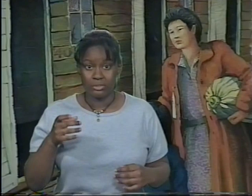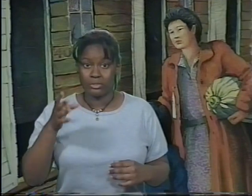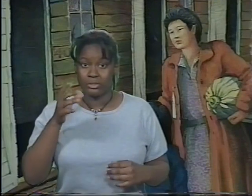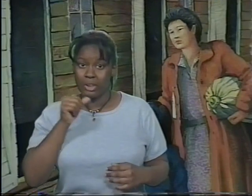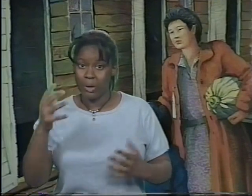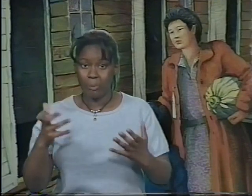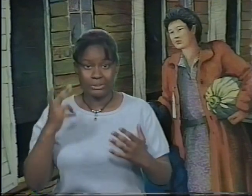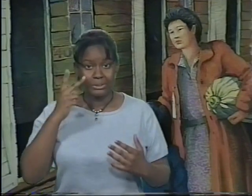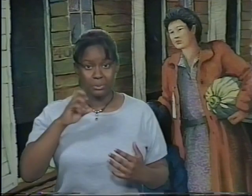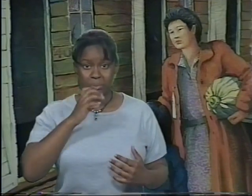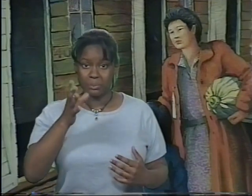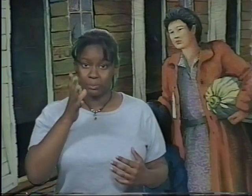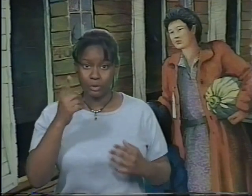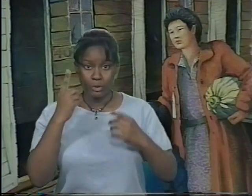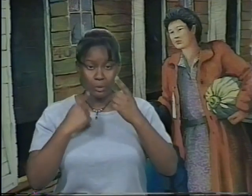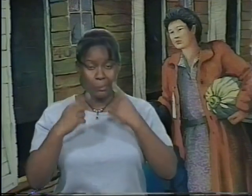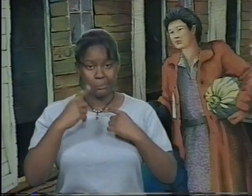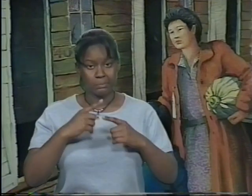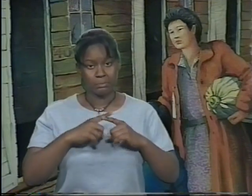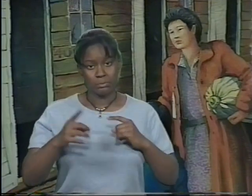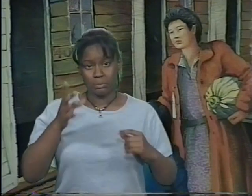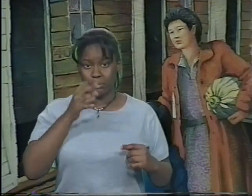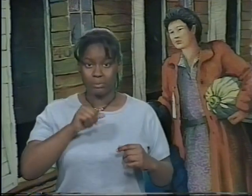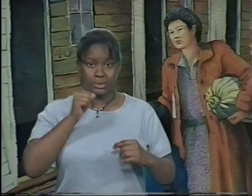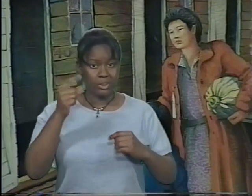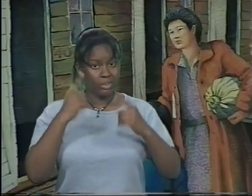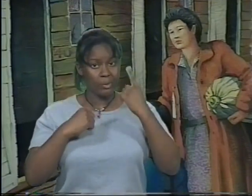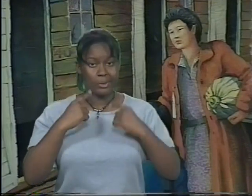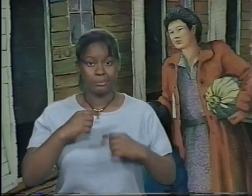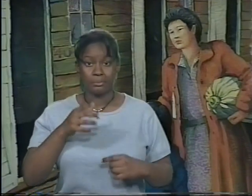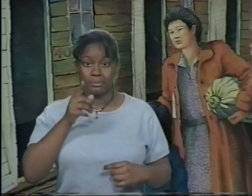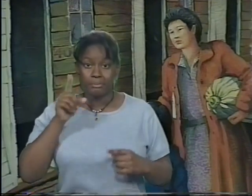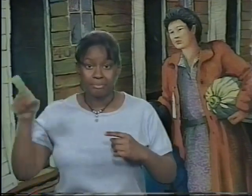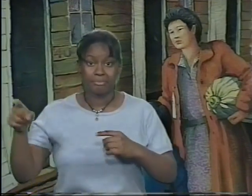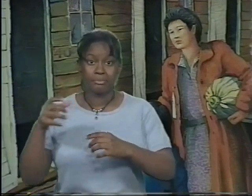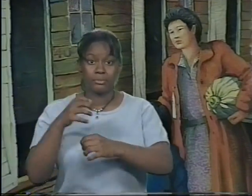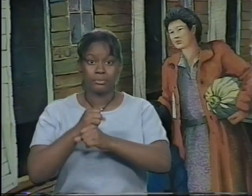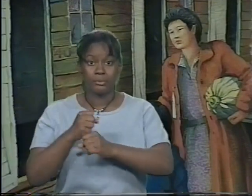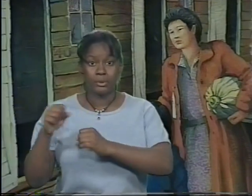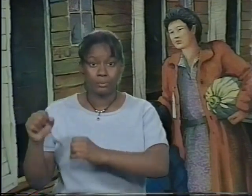But she didn't cry. She just went out to borrow a broom and swept